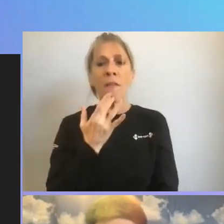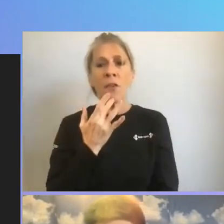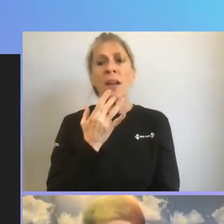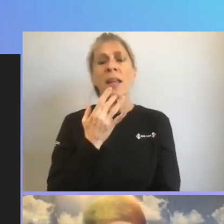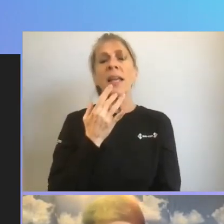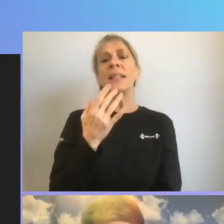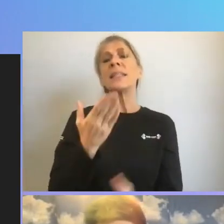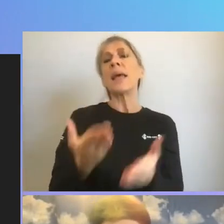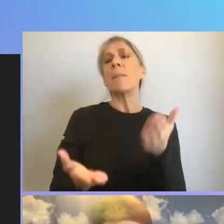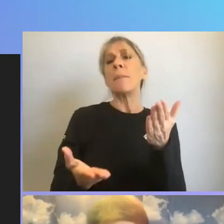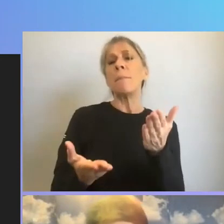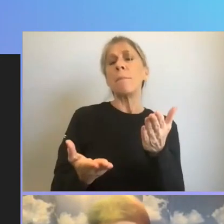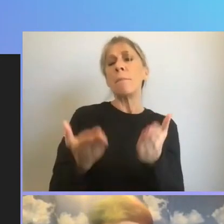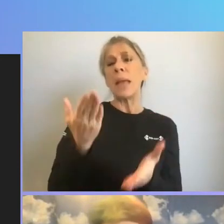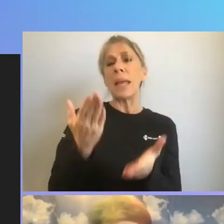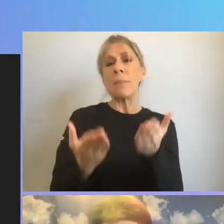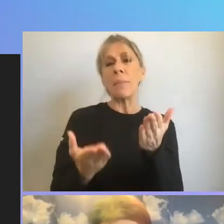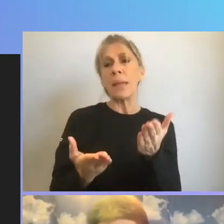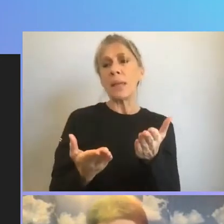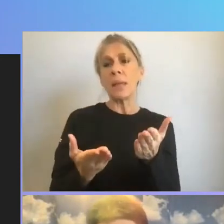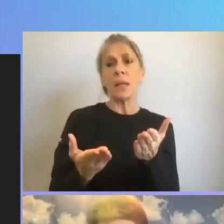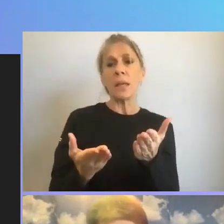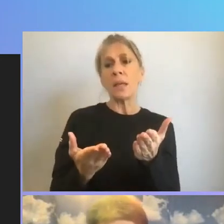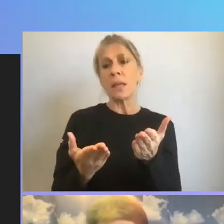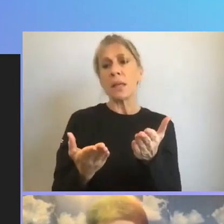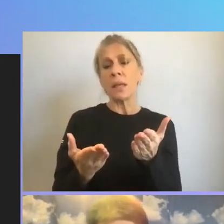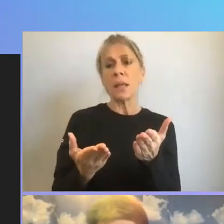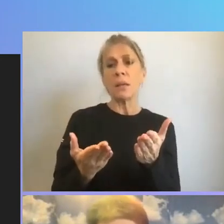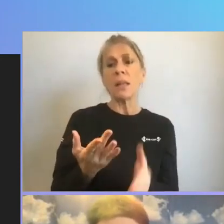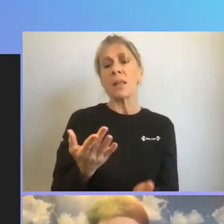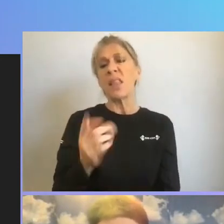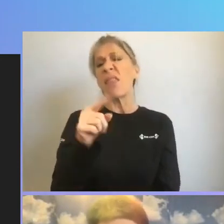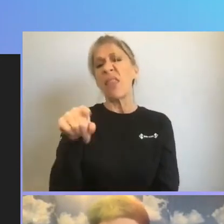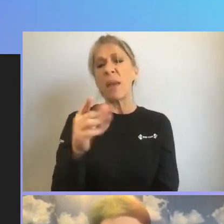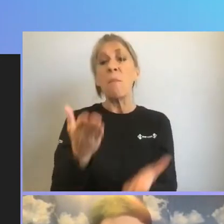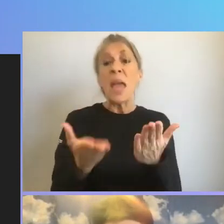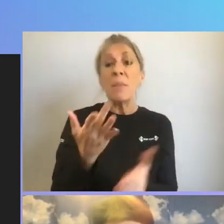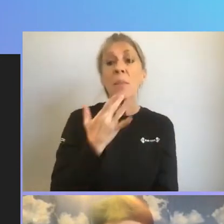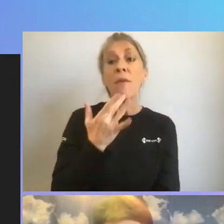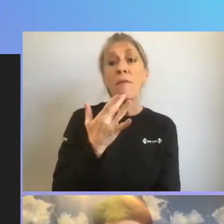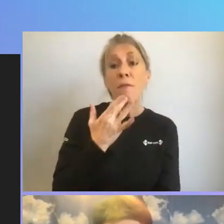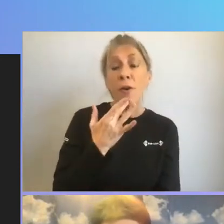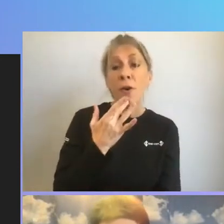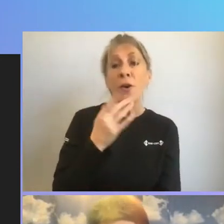not prefer disabled people, but